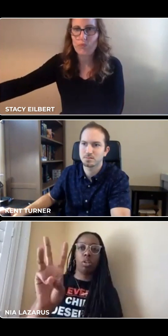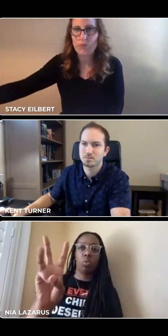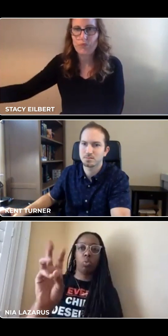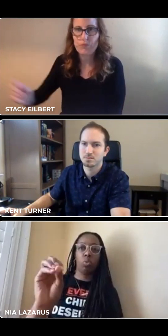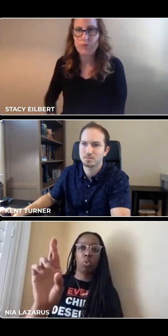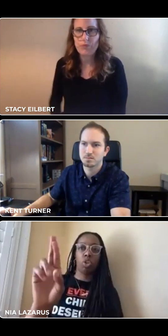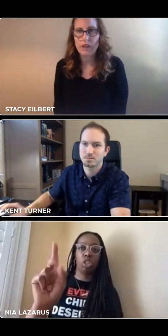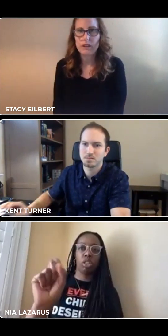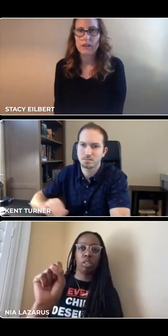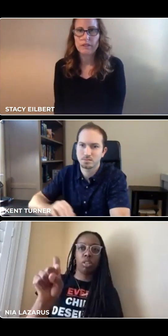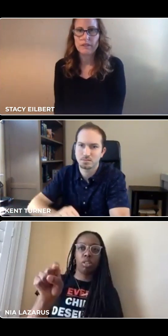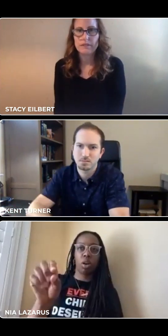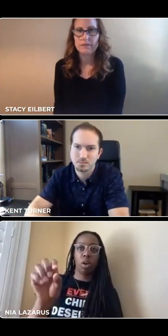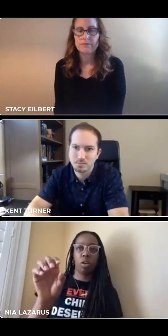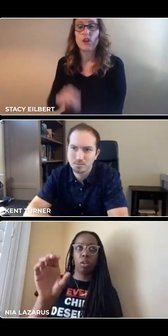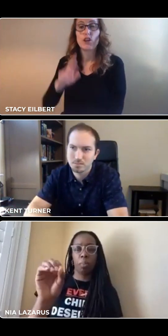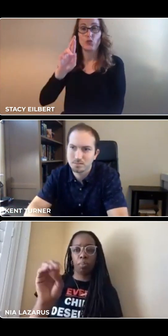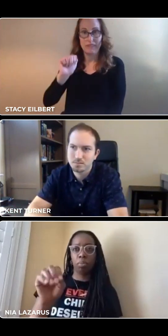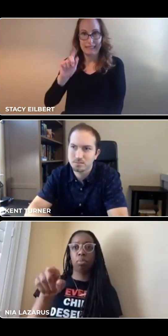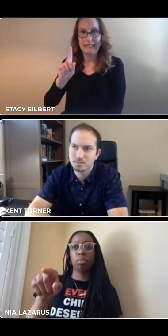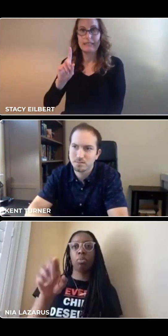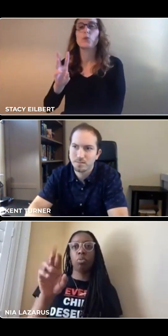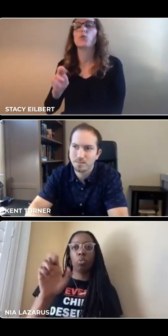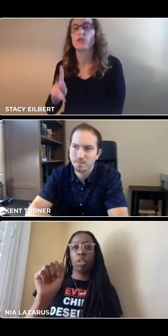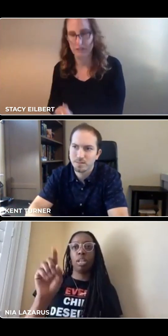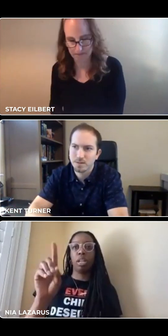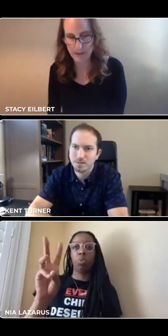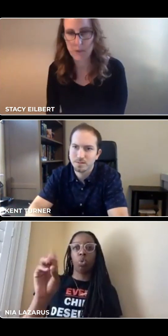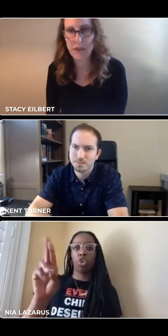I use ReadWorks.com. ReadWorks?